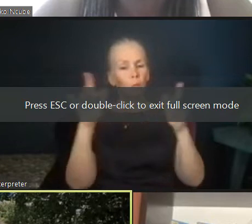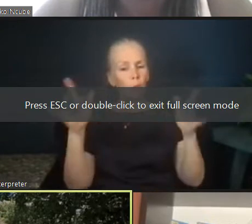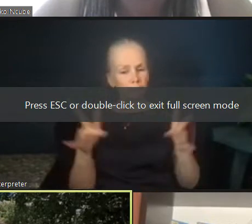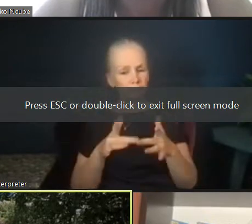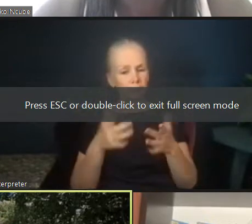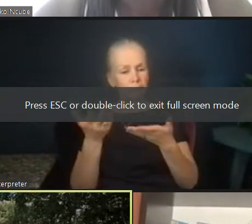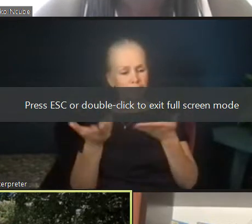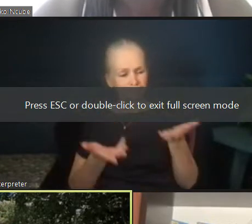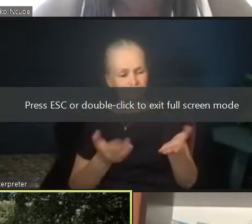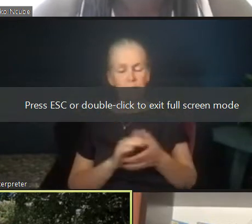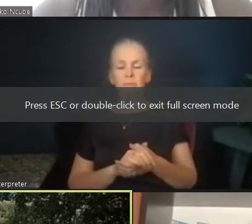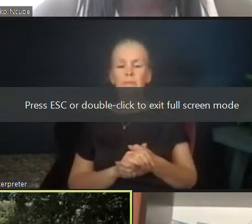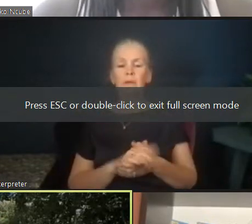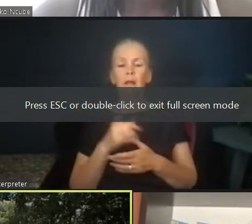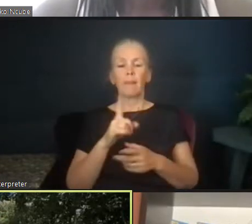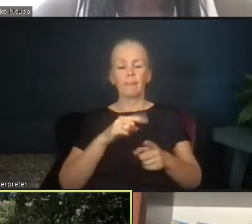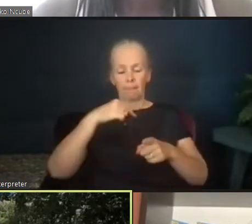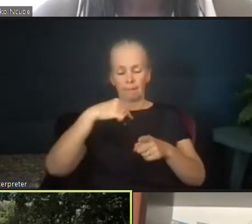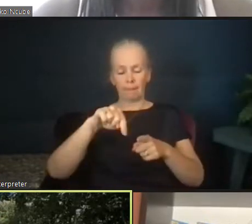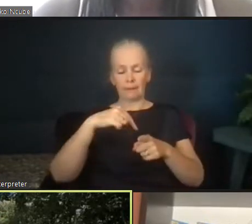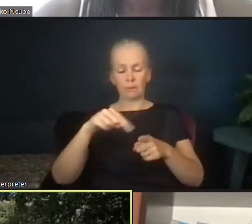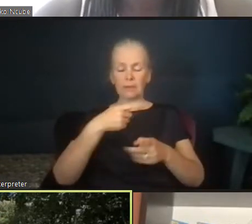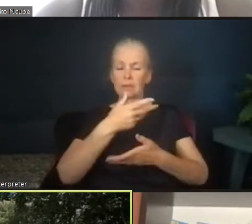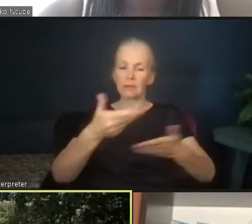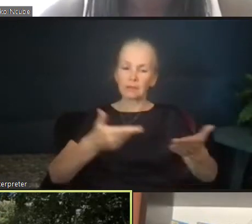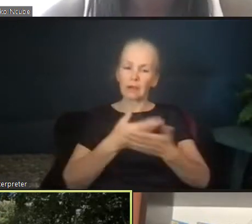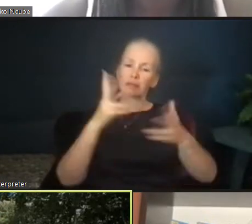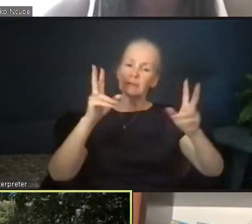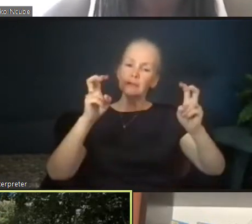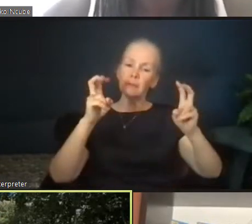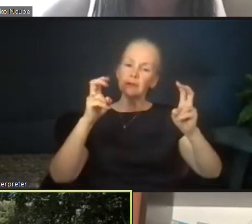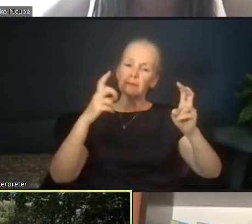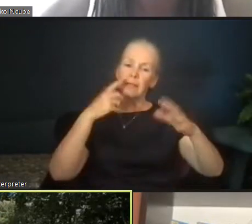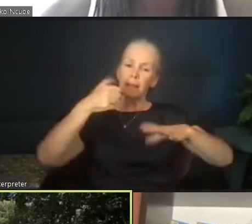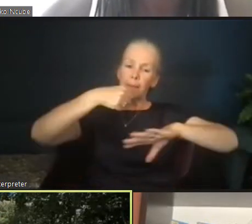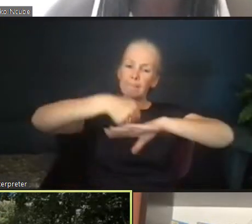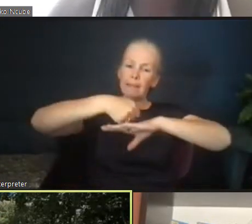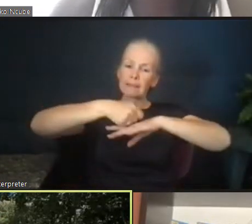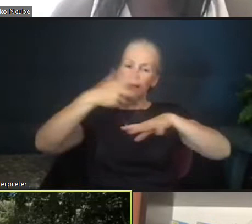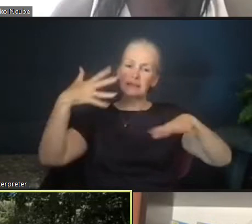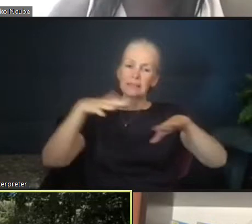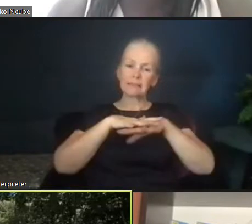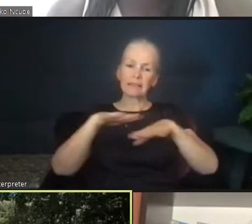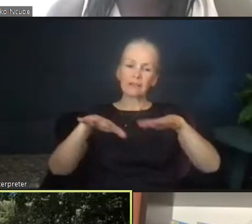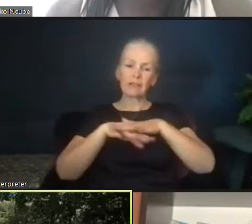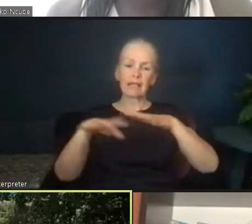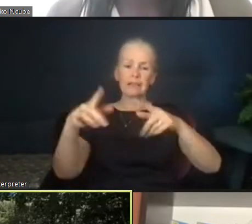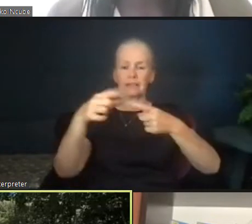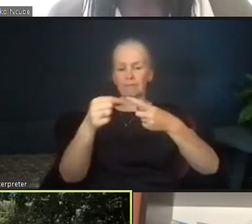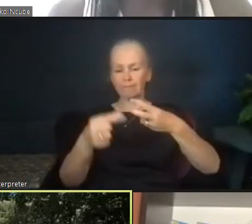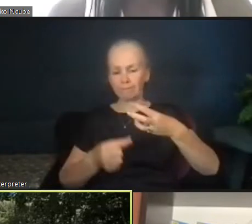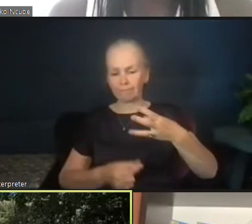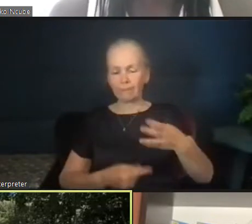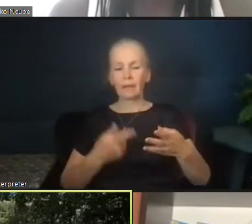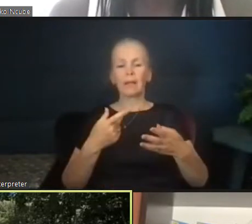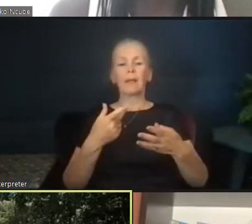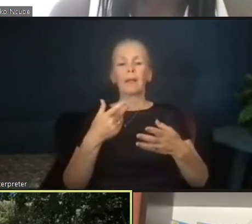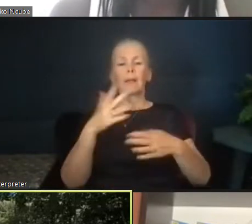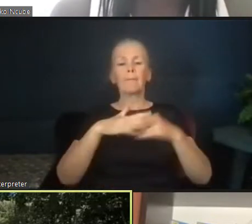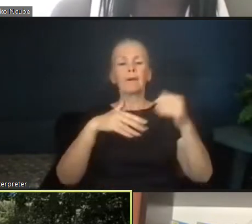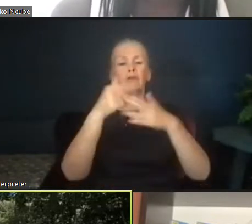that. This week we will be discussing the topic of embedding intersectionality building on the CPD